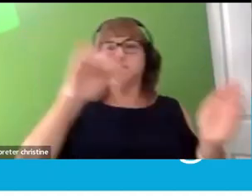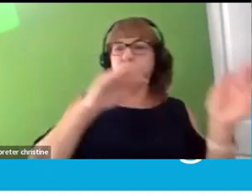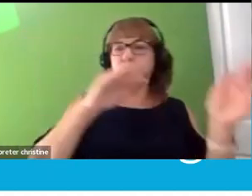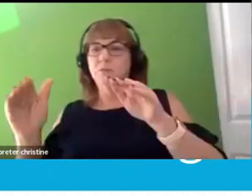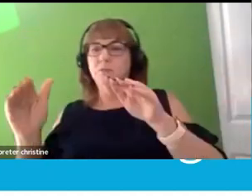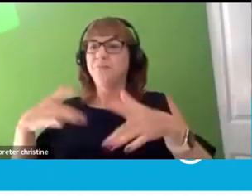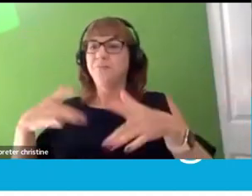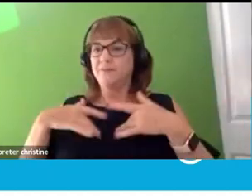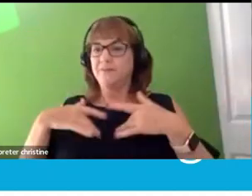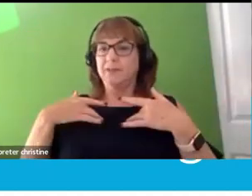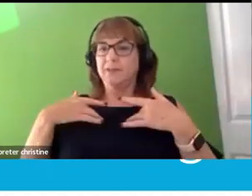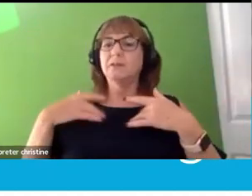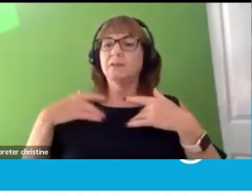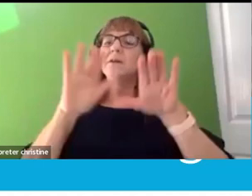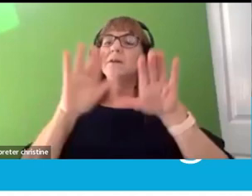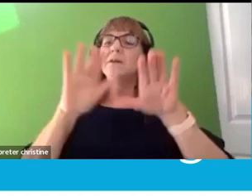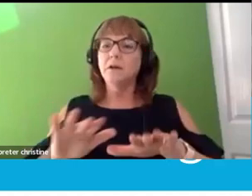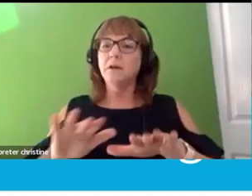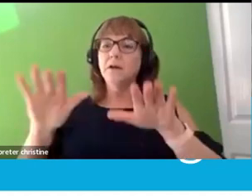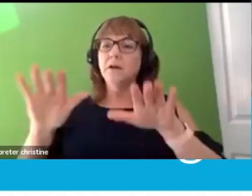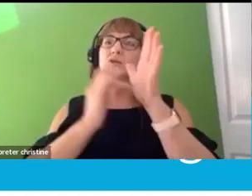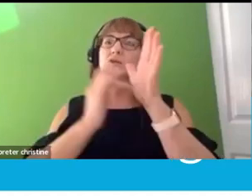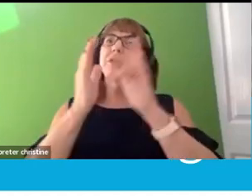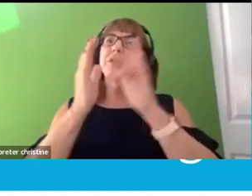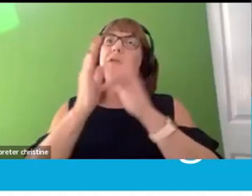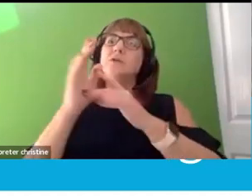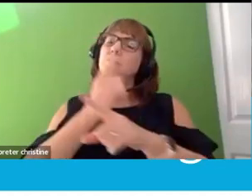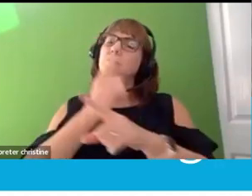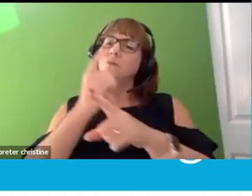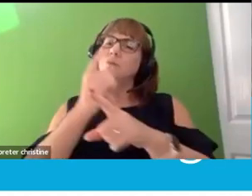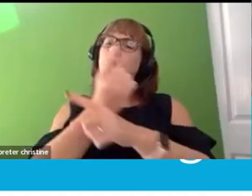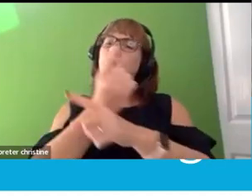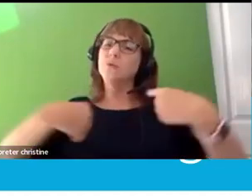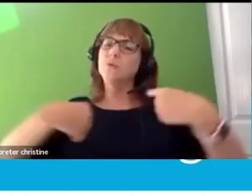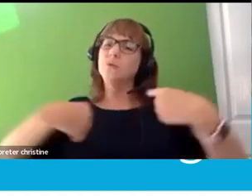Jesus speaks to us in so many different ways, and we have the opportunity to bring that into